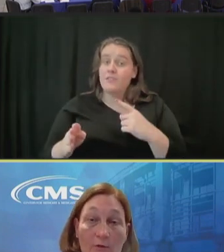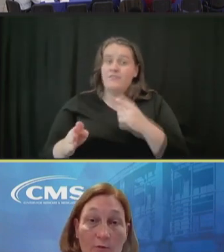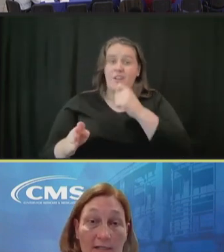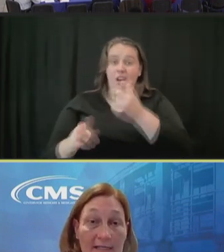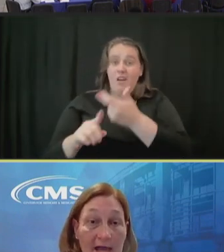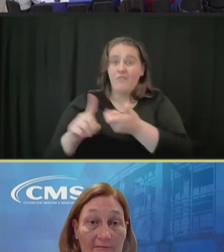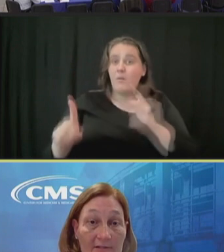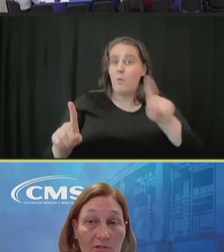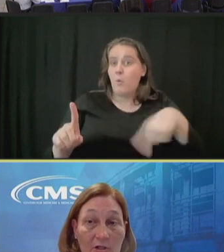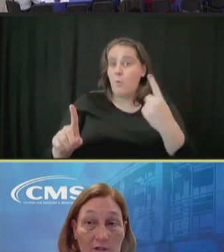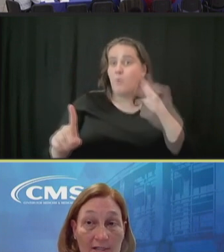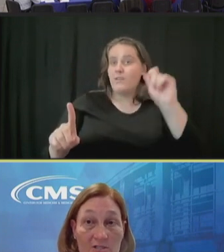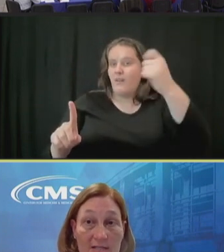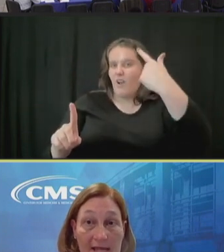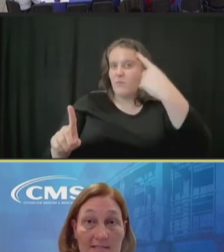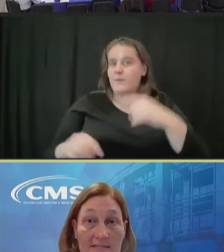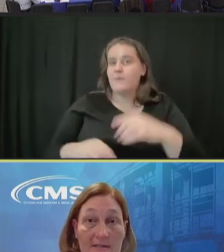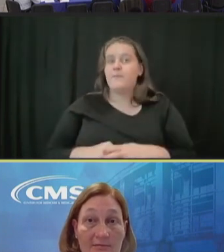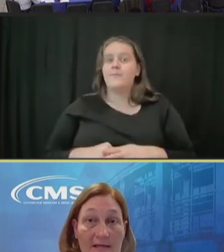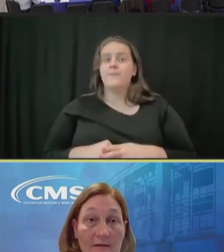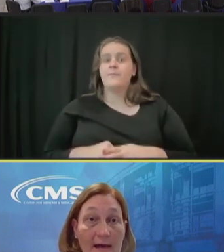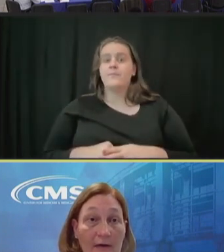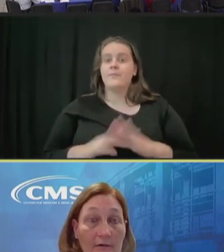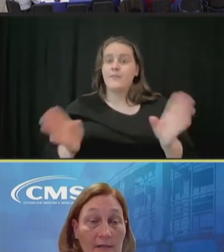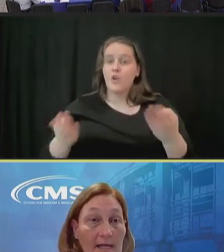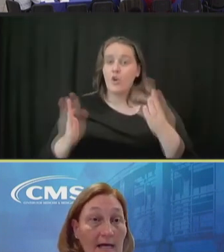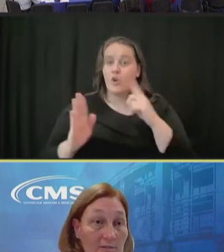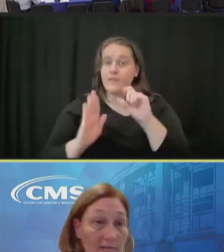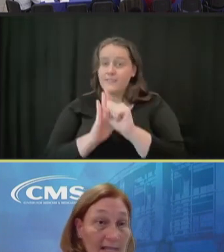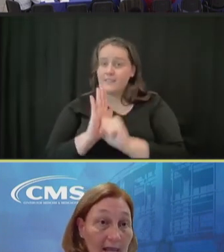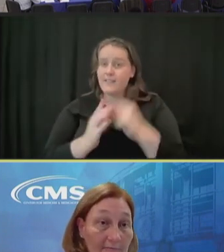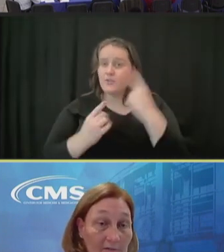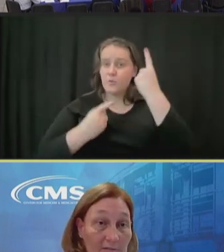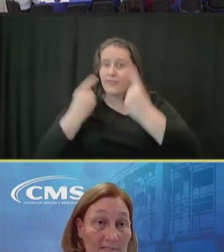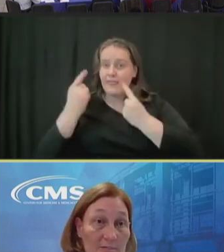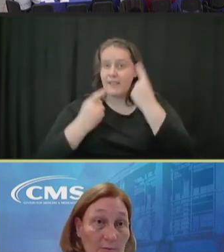So, we really have encouraged states to think about and undertake efforts